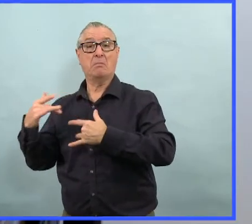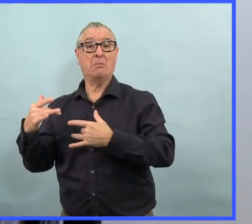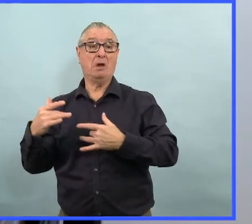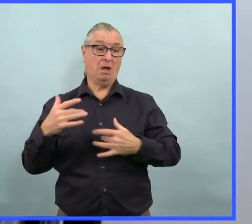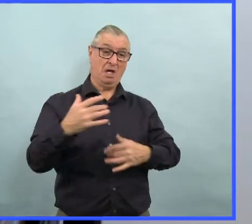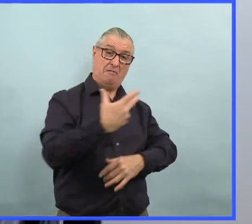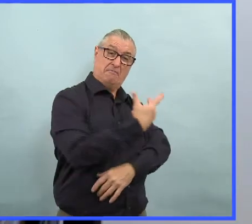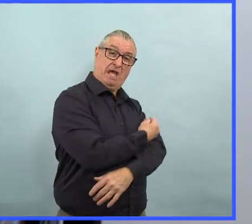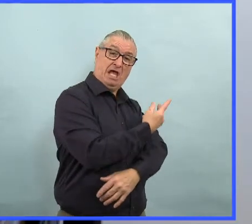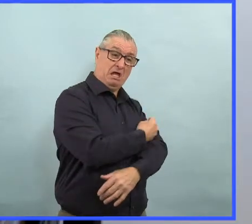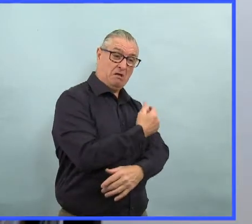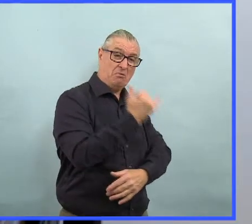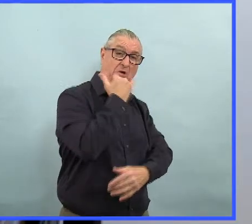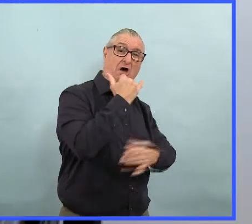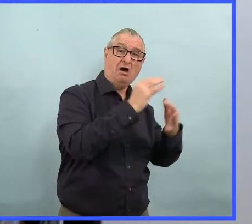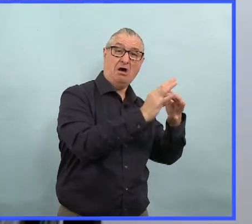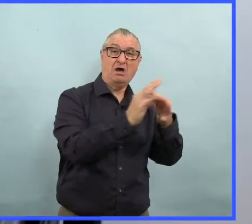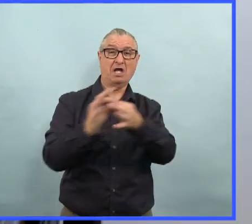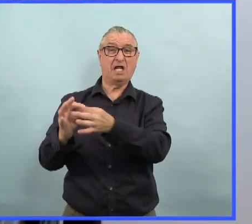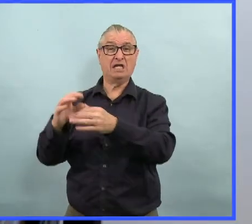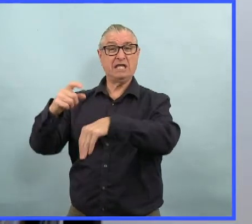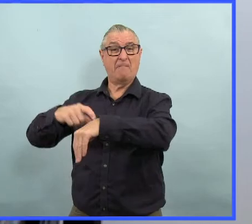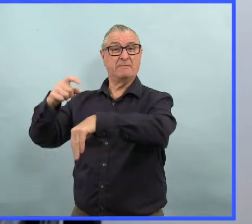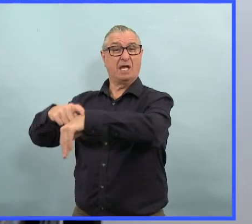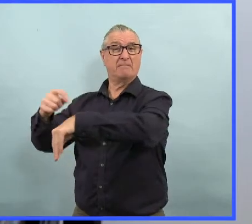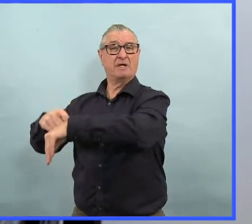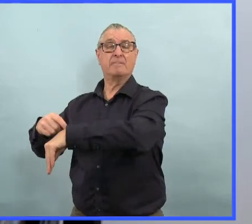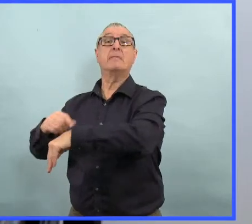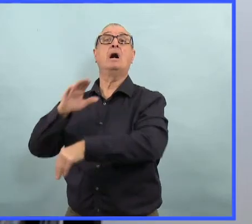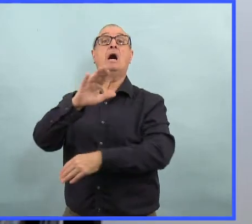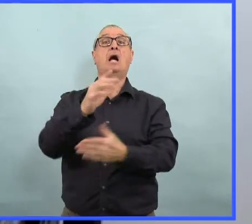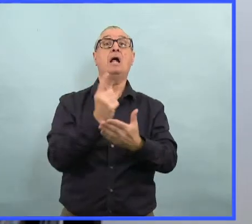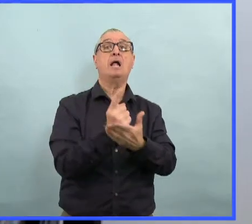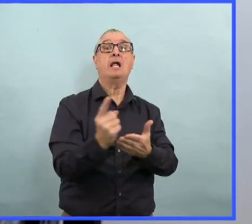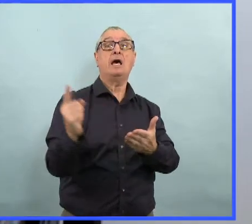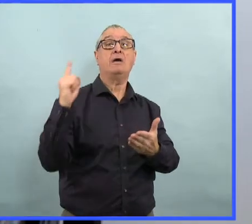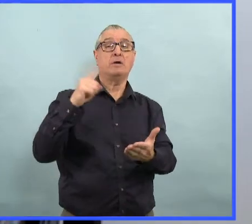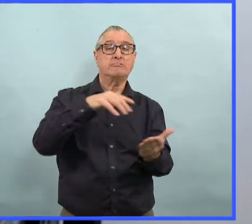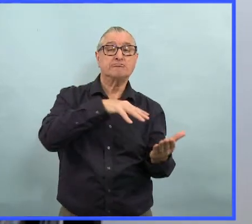but a new study came out last week looking at the potential effects of the coping 19 vaccines on